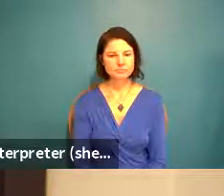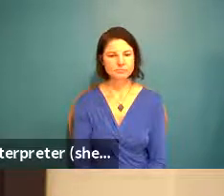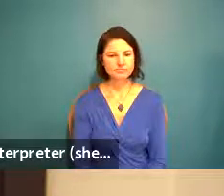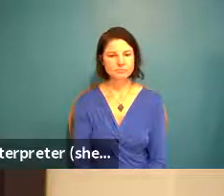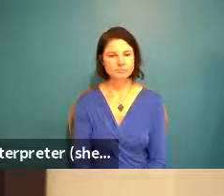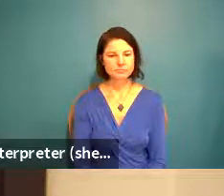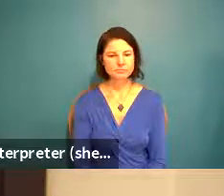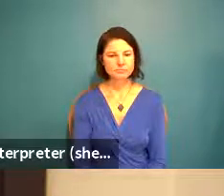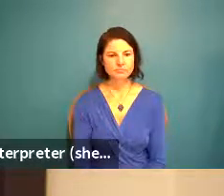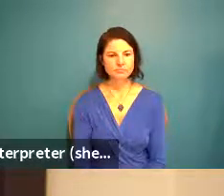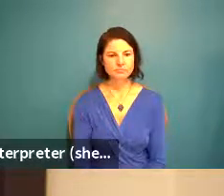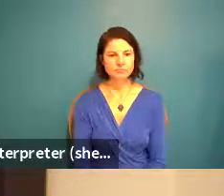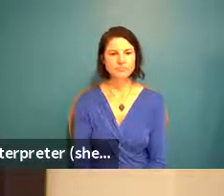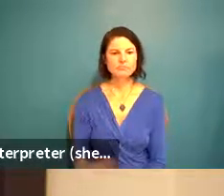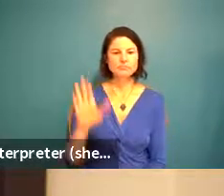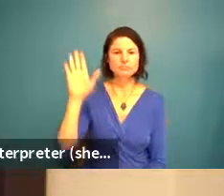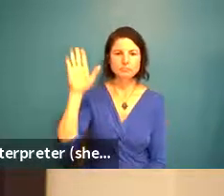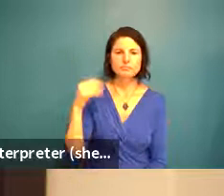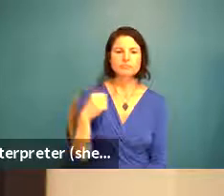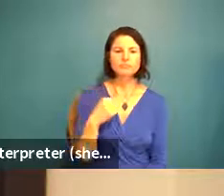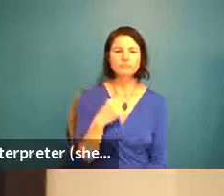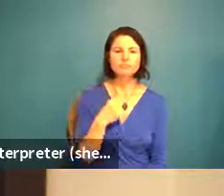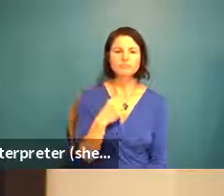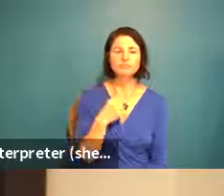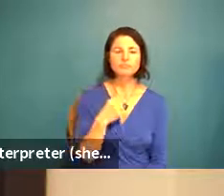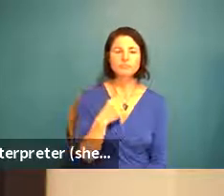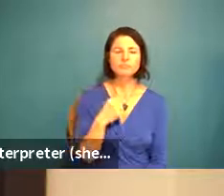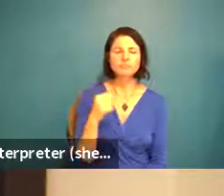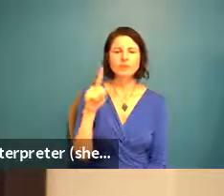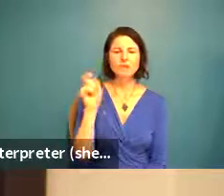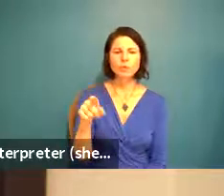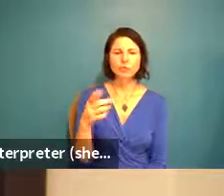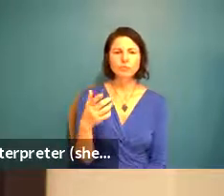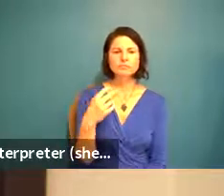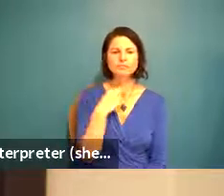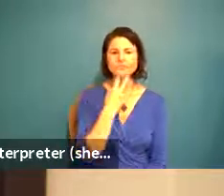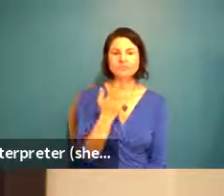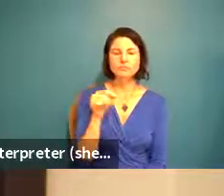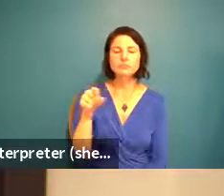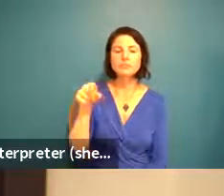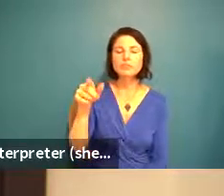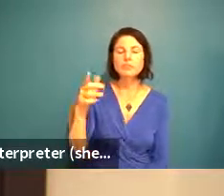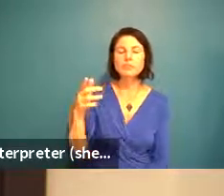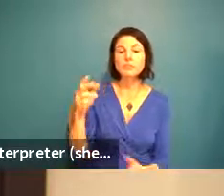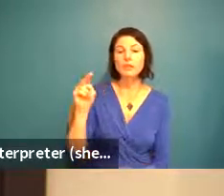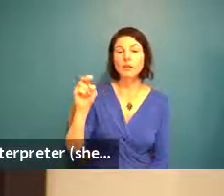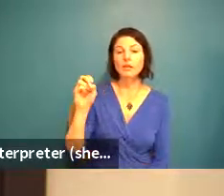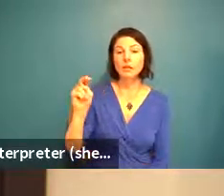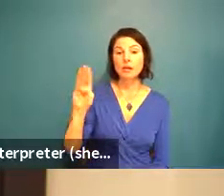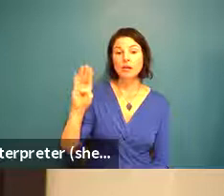Jacqueline Alvarez: Hey, I have a question. Oh, yeah. Um, do you consider non binary people to be part of the trans community?